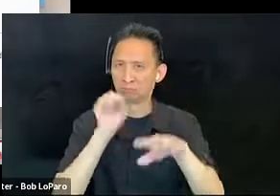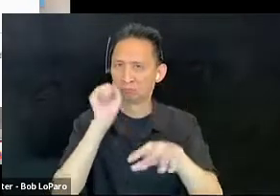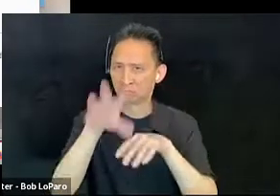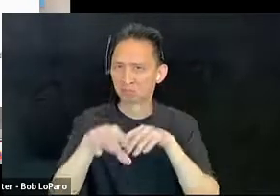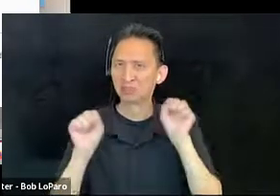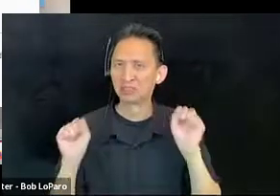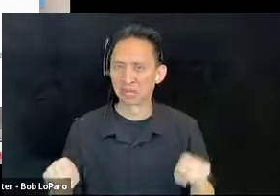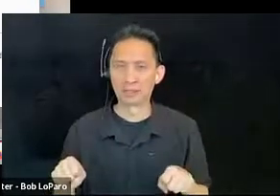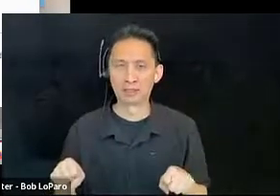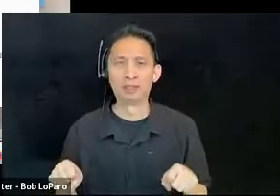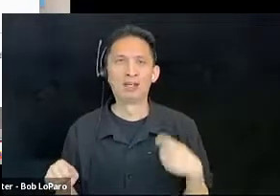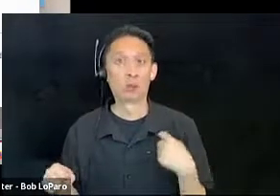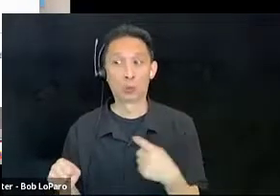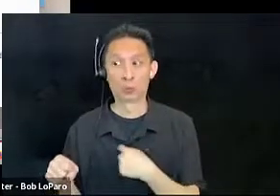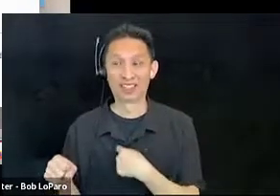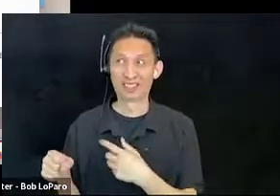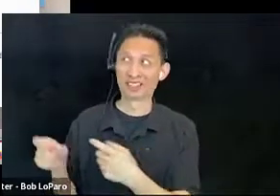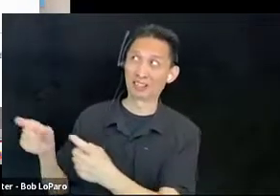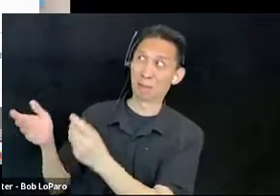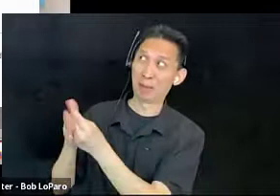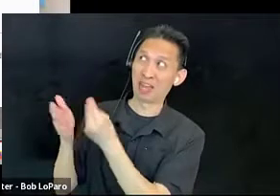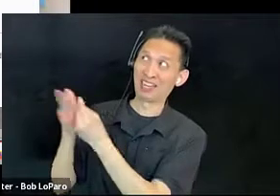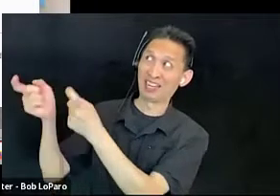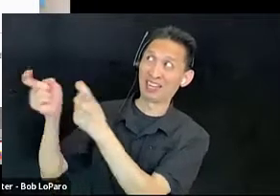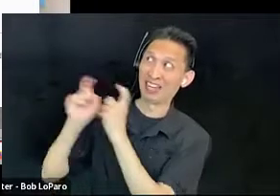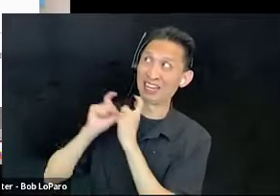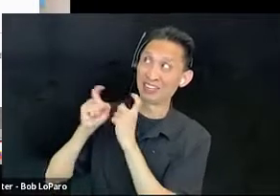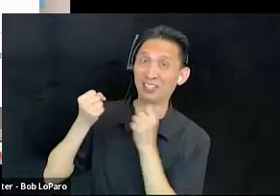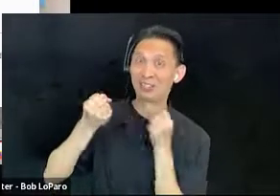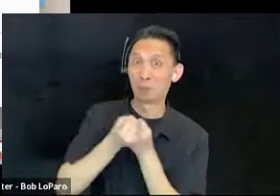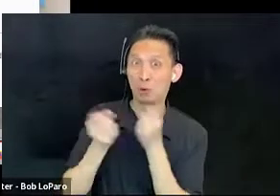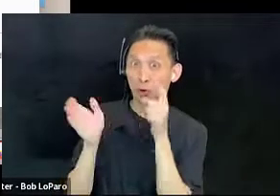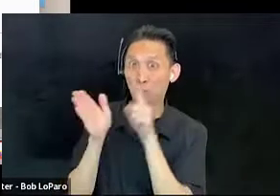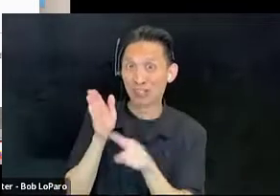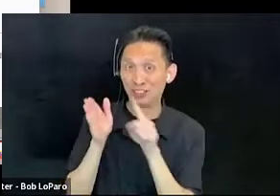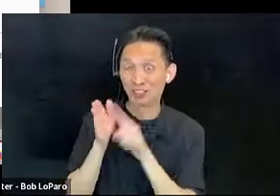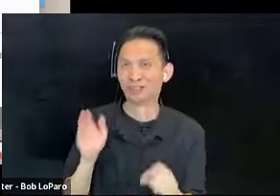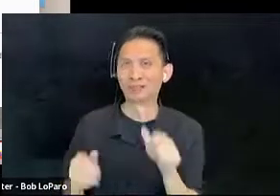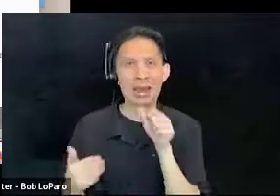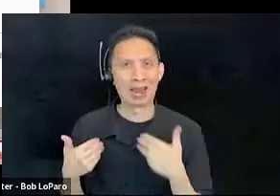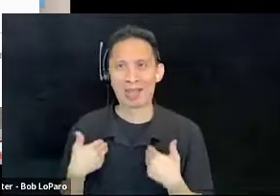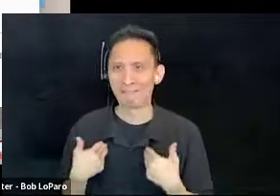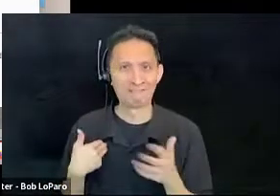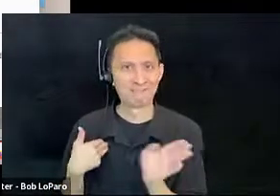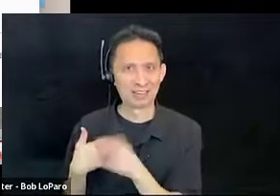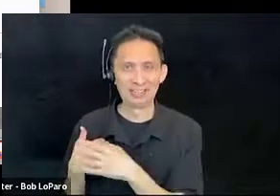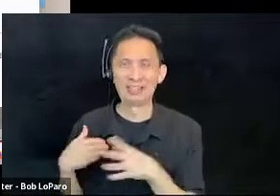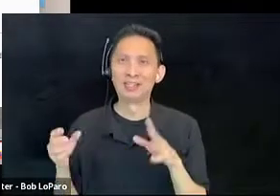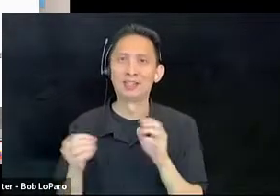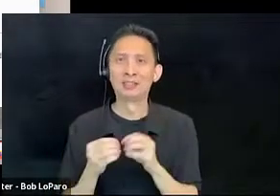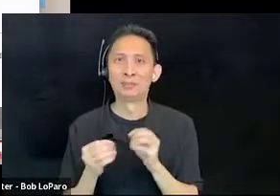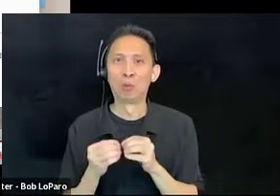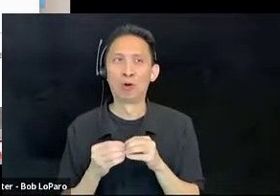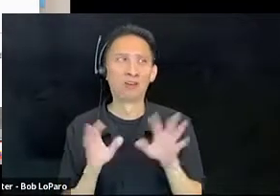We're not research grants, so we don't really engage in research in that way. But if anybody else wants to use it and do some research,